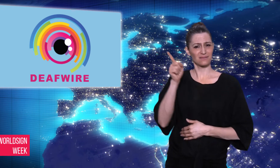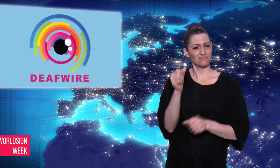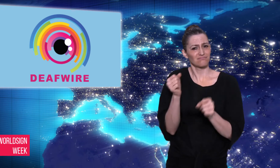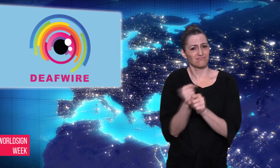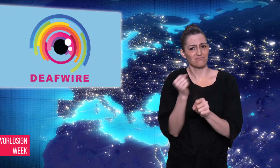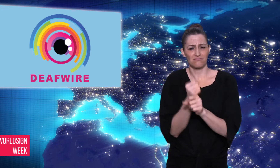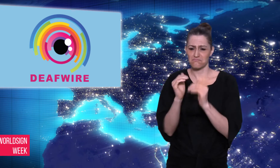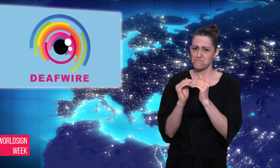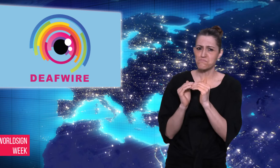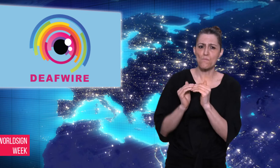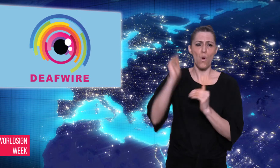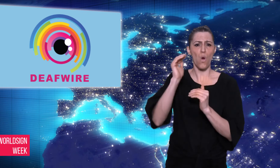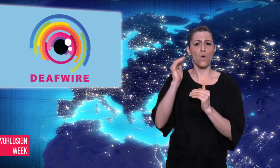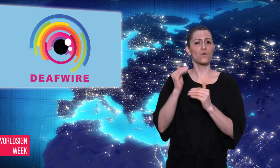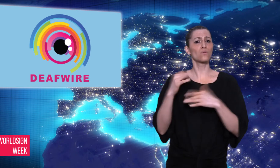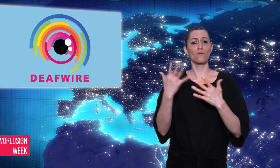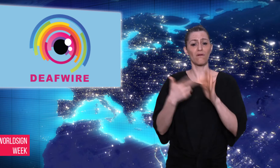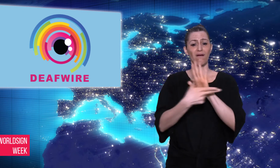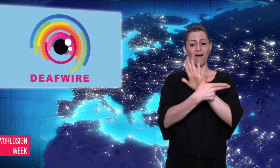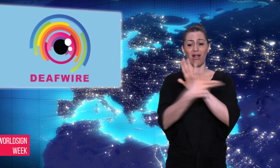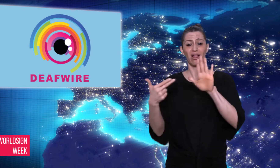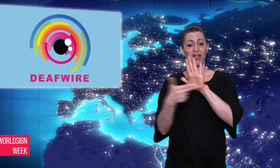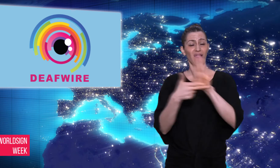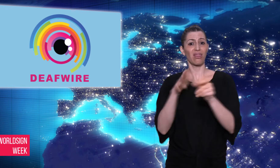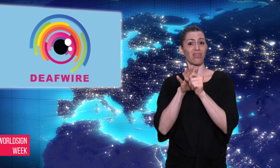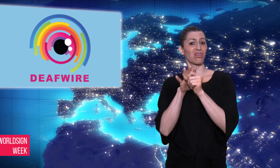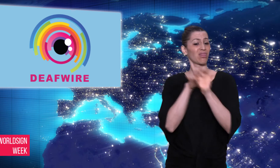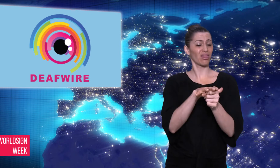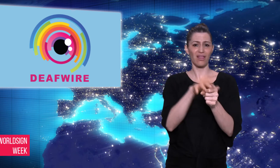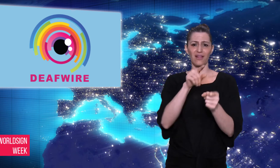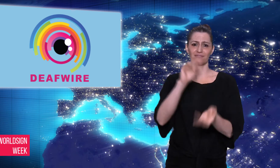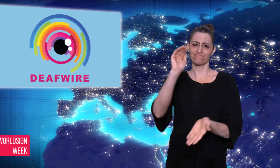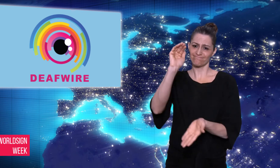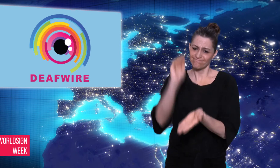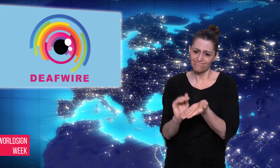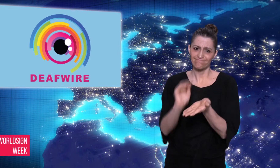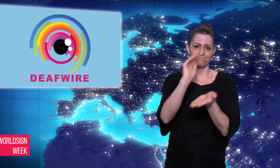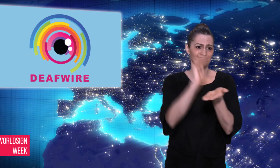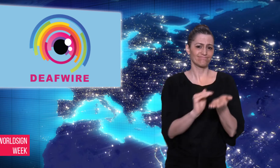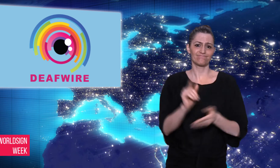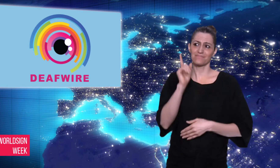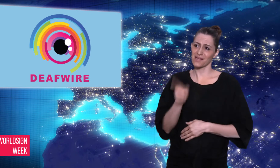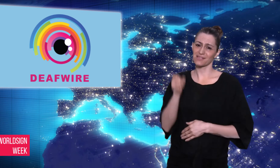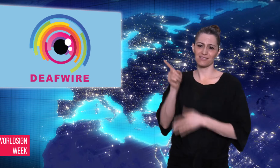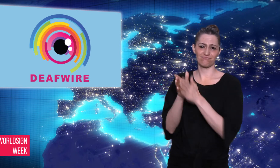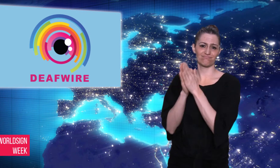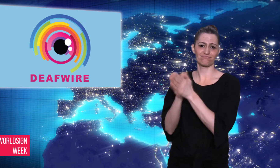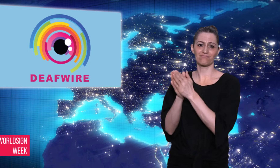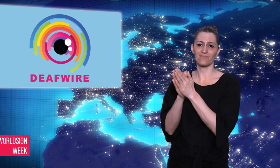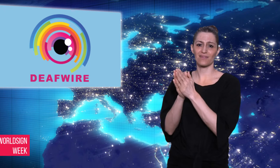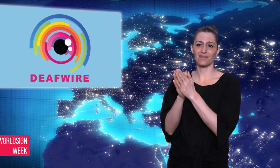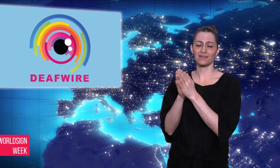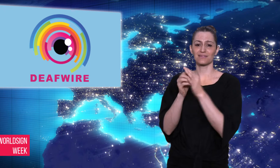stigma surrounding disabled people.